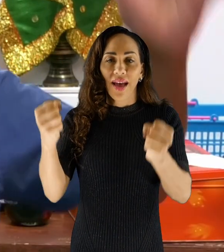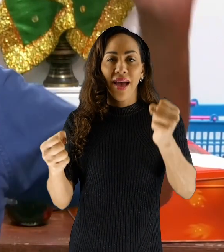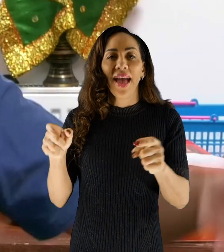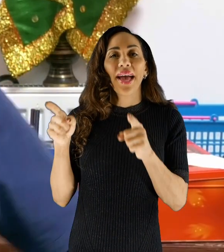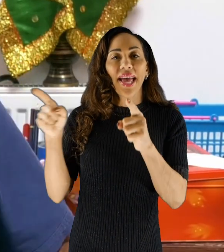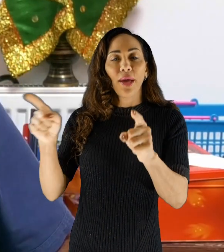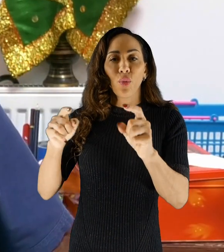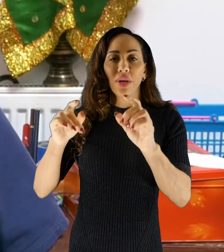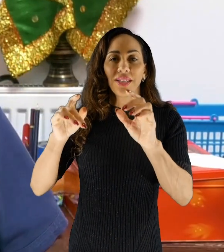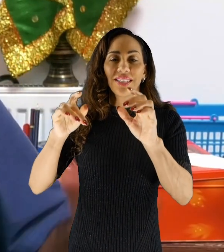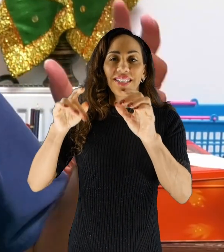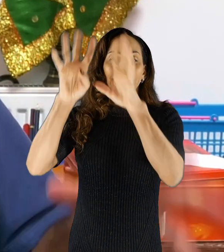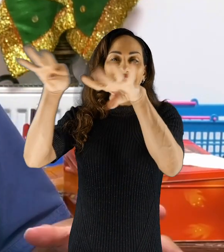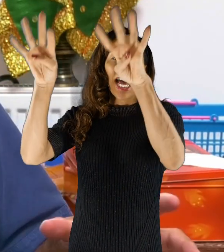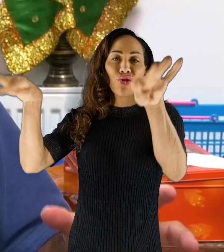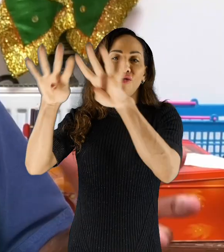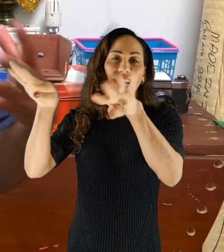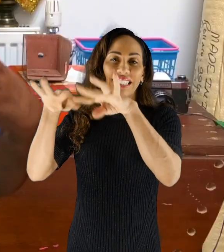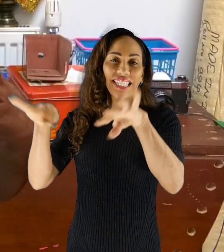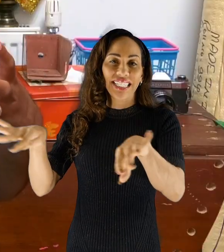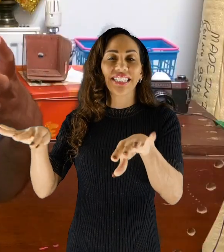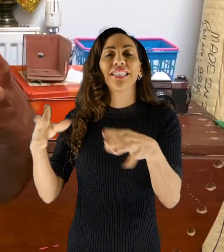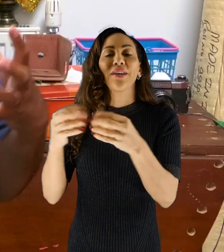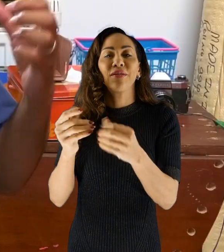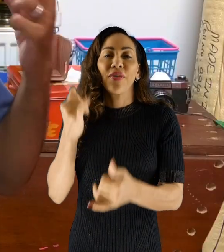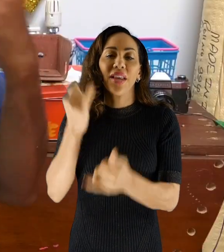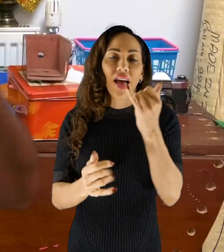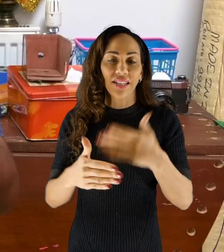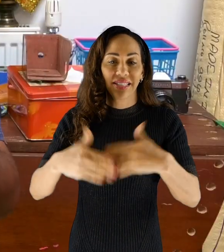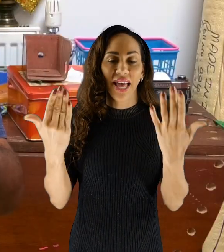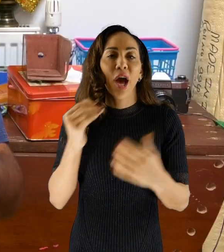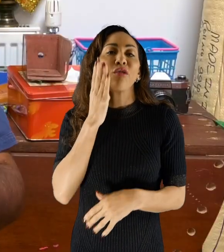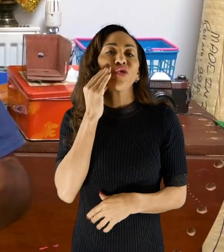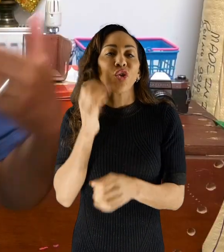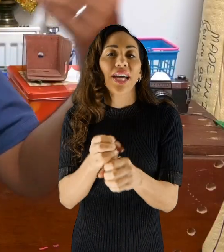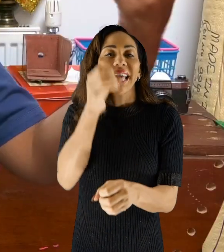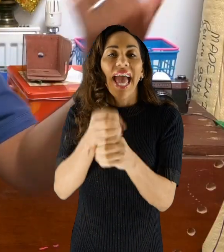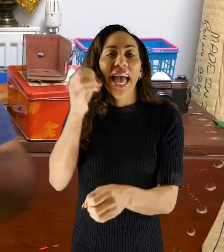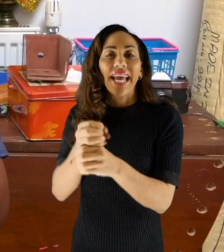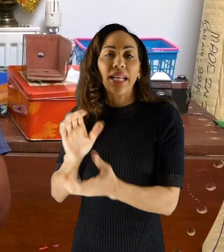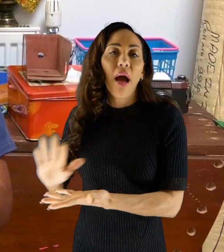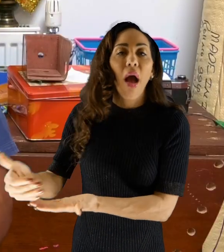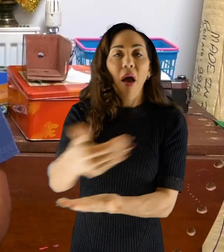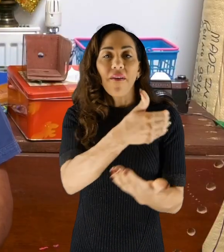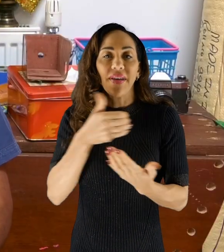streamers and things in different colours. So much so that you couldn't even see out the window and yet it was driving down the highway.